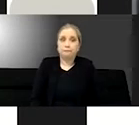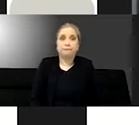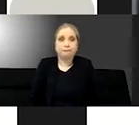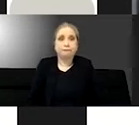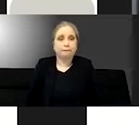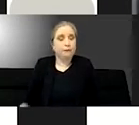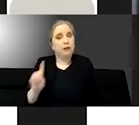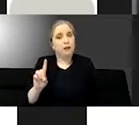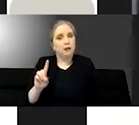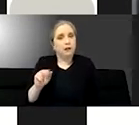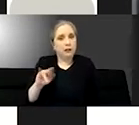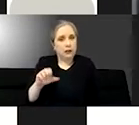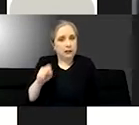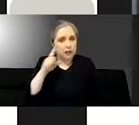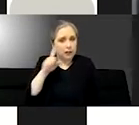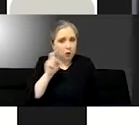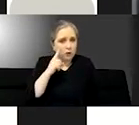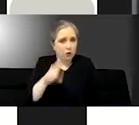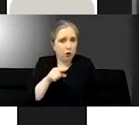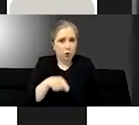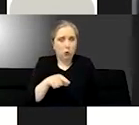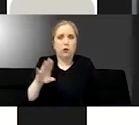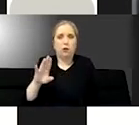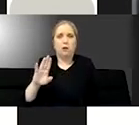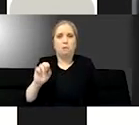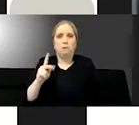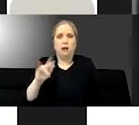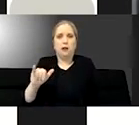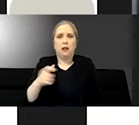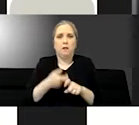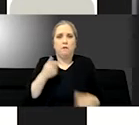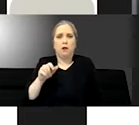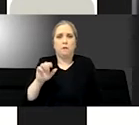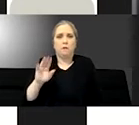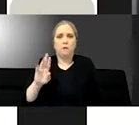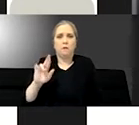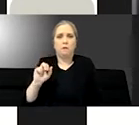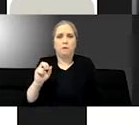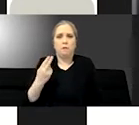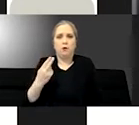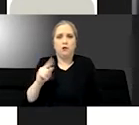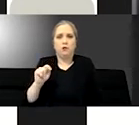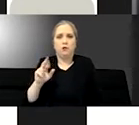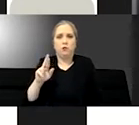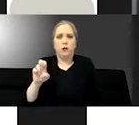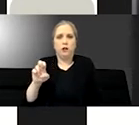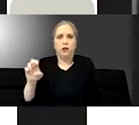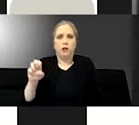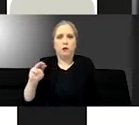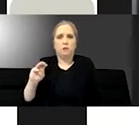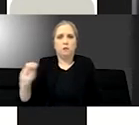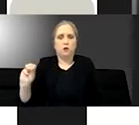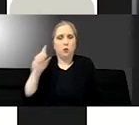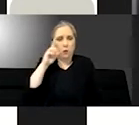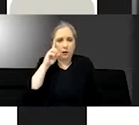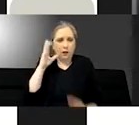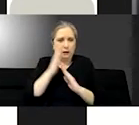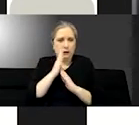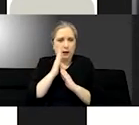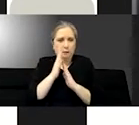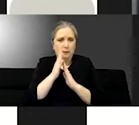That's really true. So, Denise, I think this is a question for you. Becky in Birch Tree, Missouri, wants to know what do you think is the most important skill, attitude, attribute a student with disabilities needs to gain employment? Neil gave an answer to that, but then I'll let you -- and I'll repeat the question if you want me to.